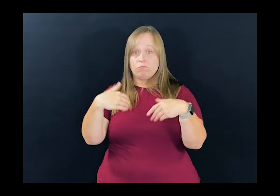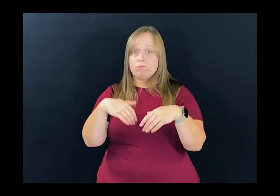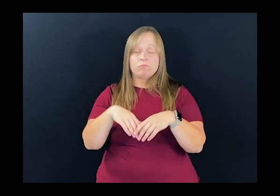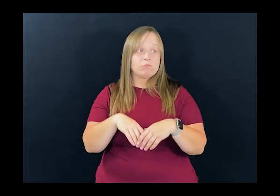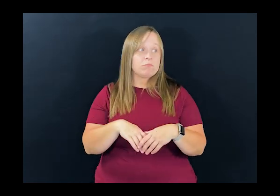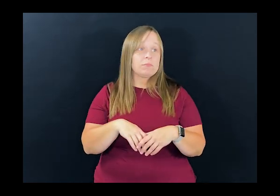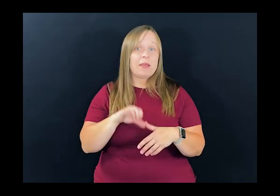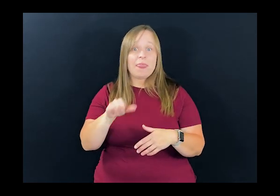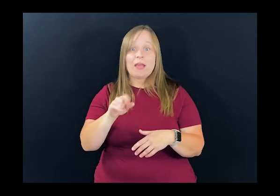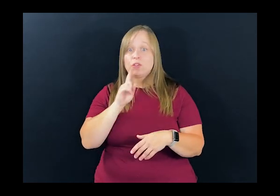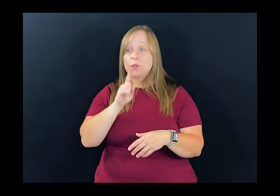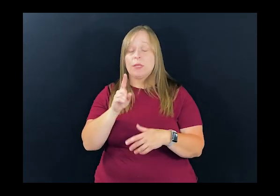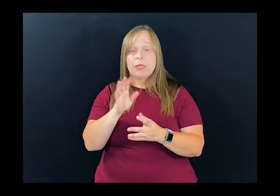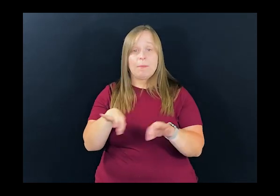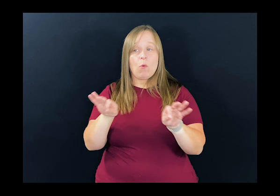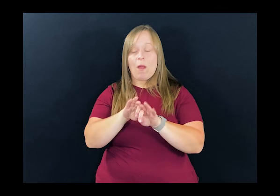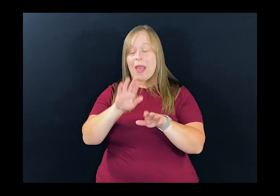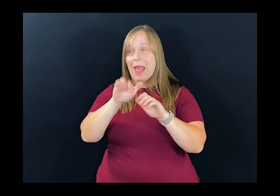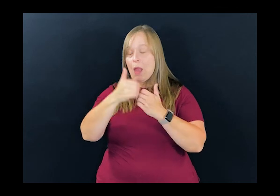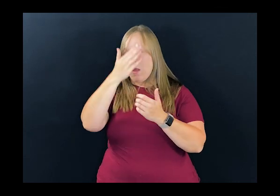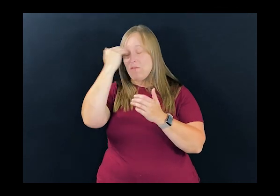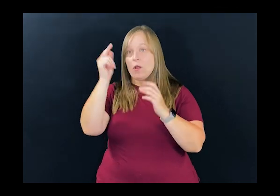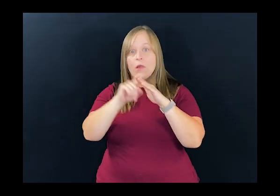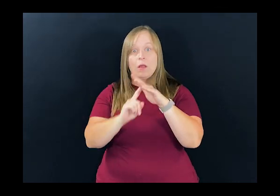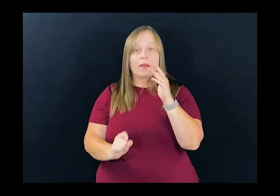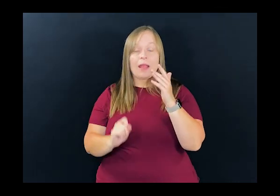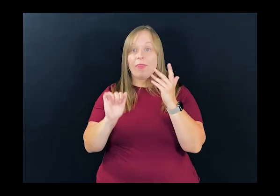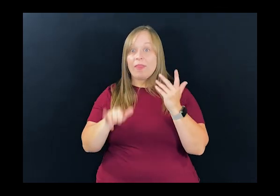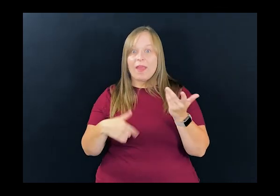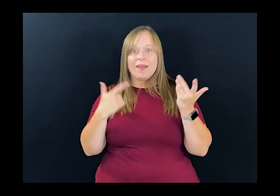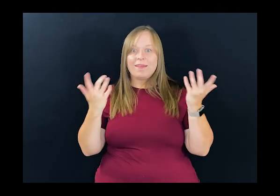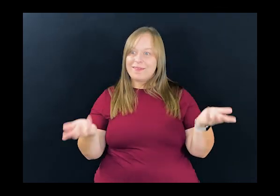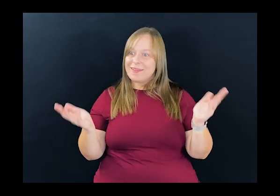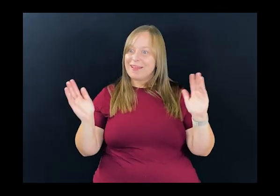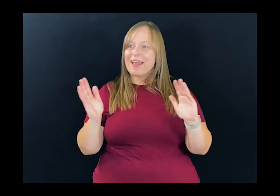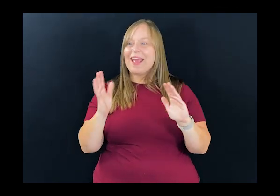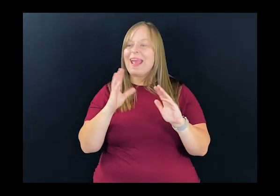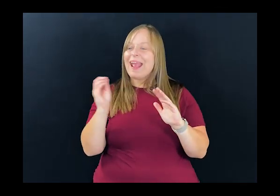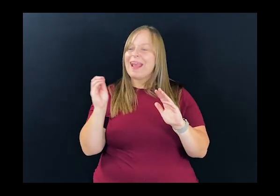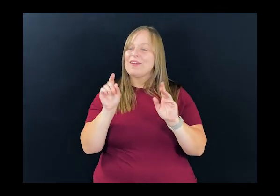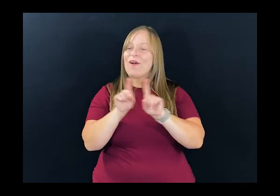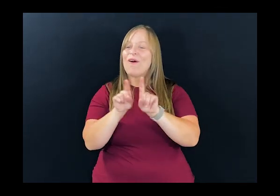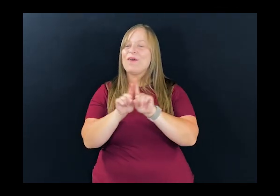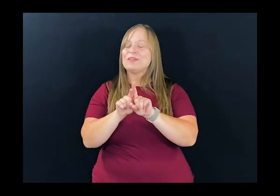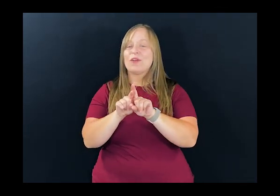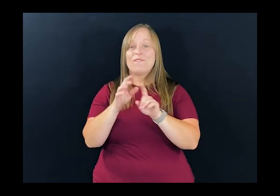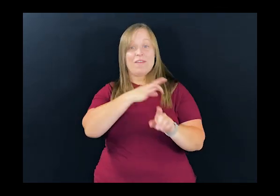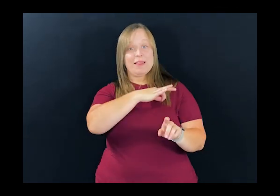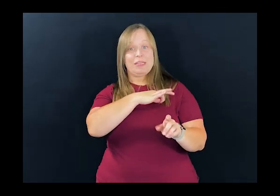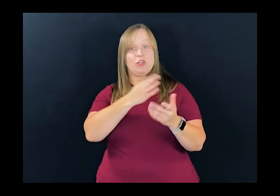So that is really important. I don't know how I could forget that. And then also thinking volunteers.